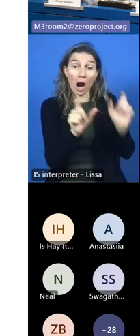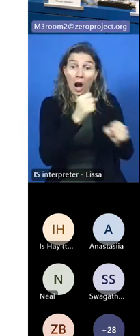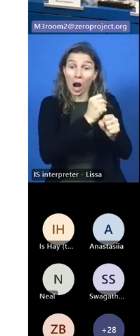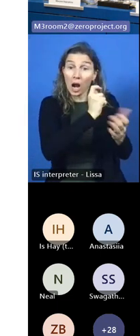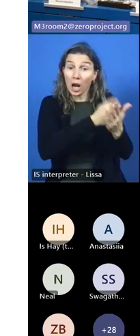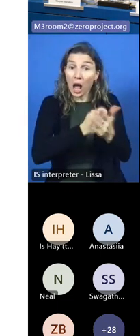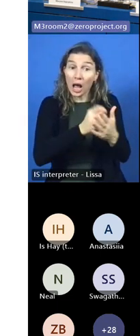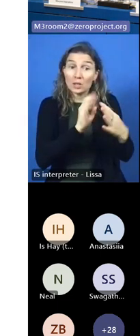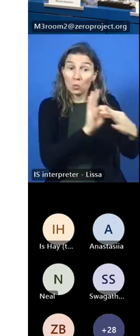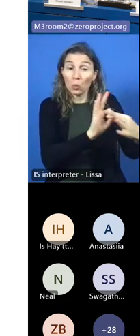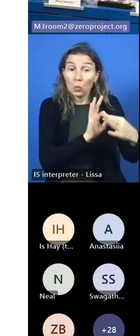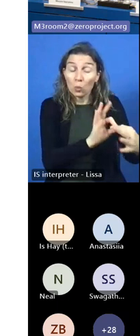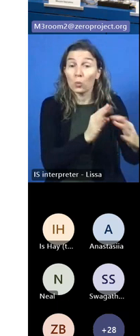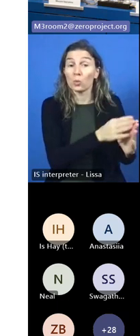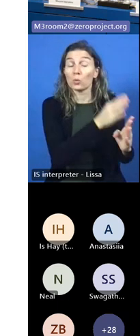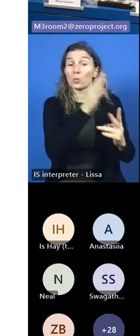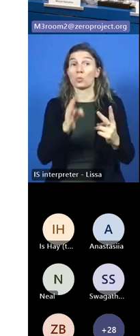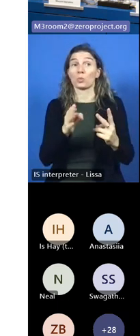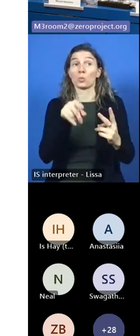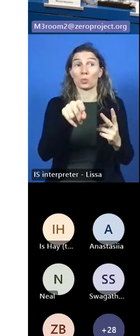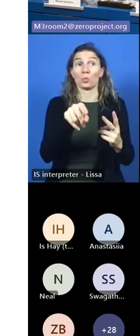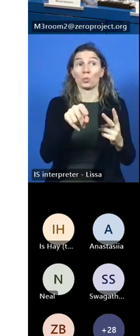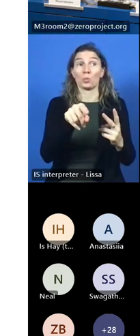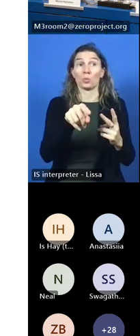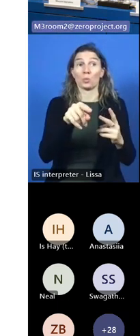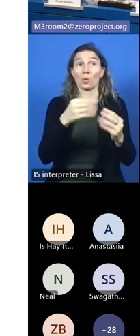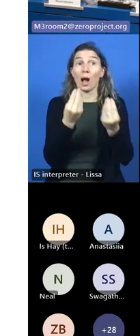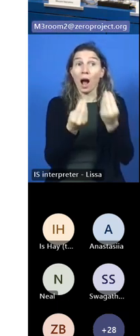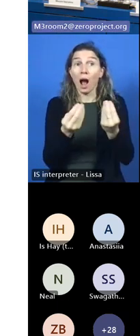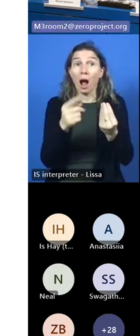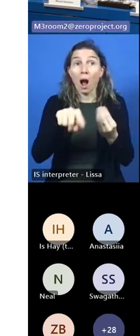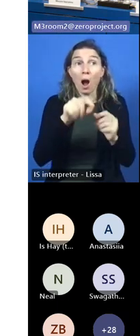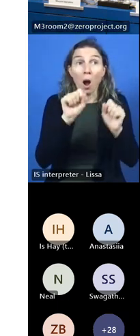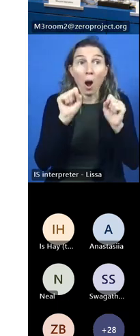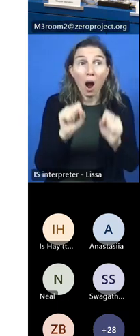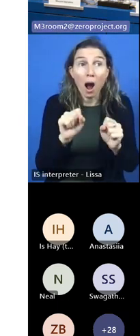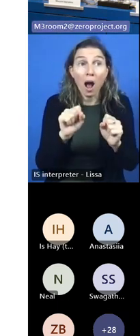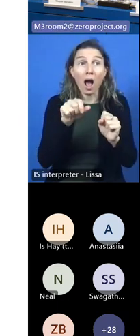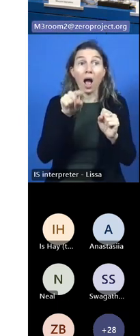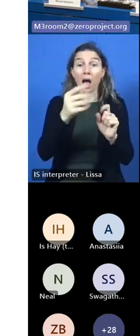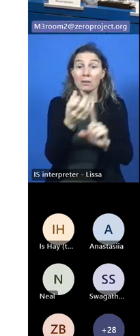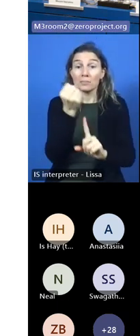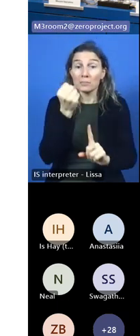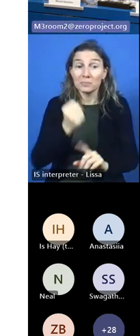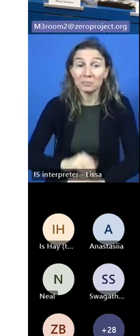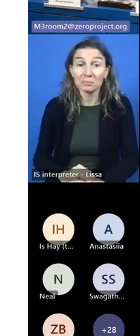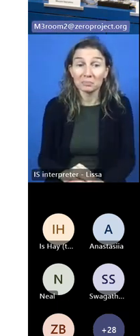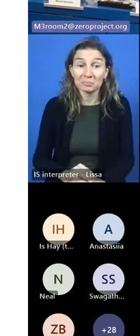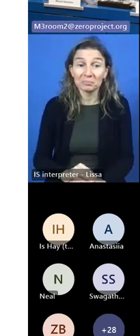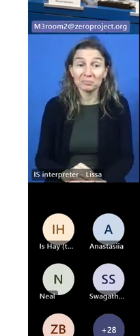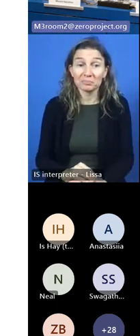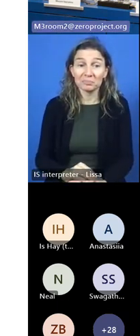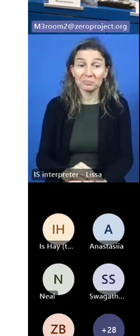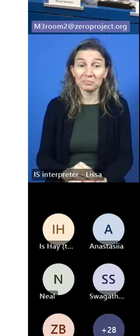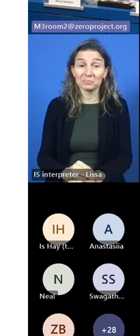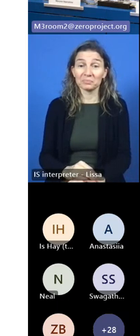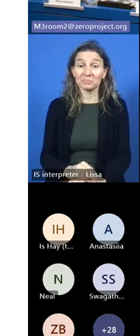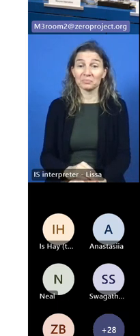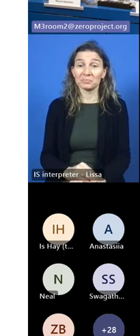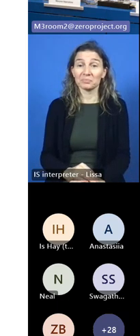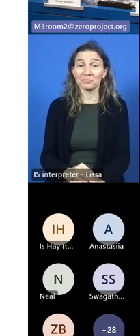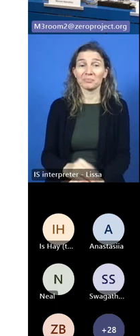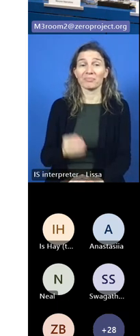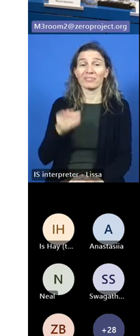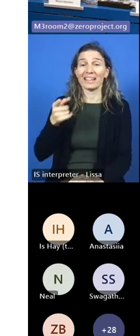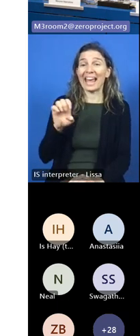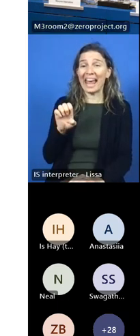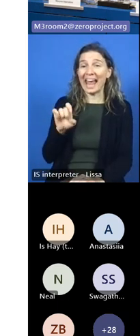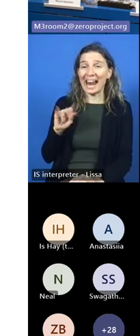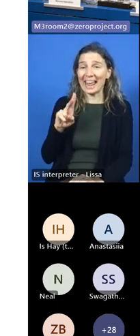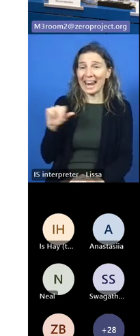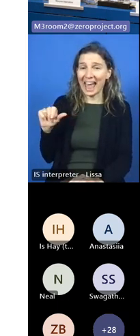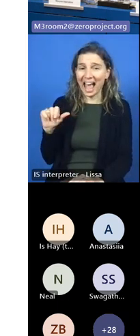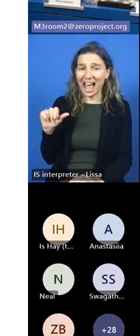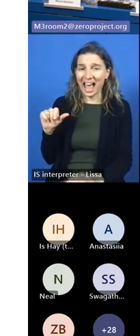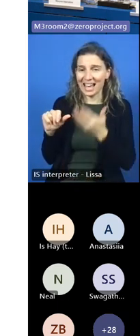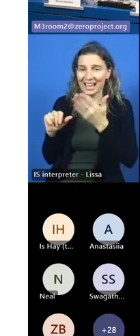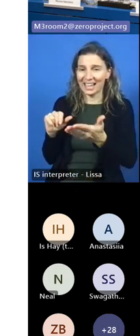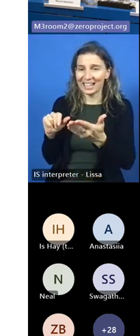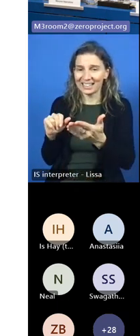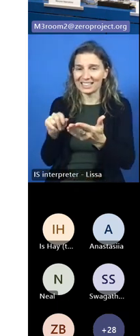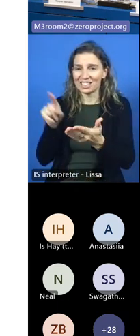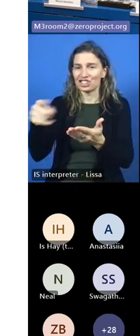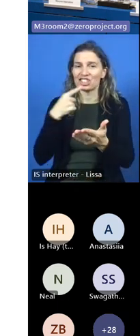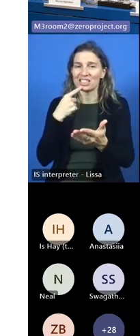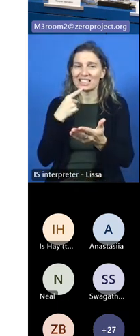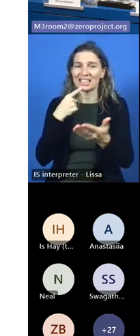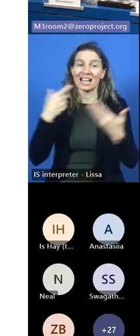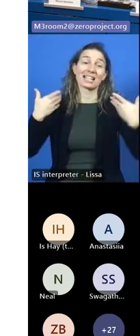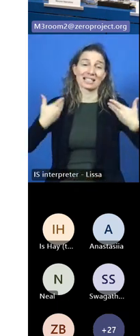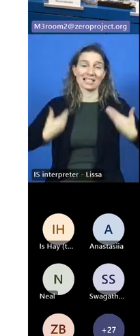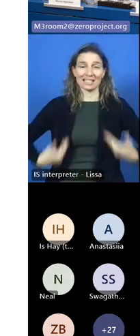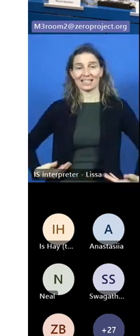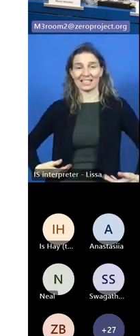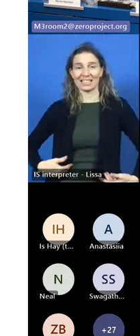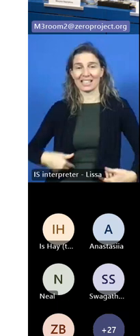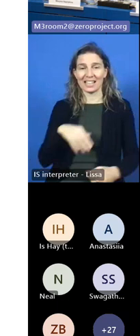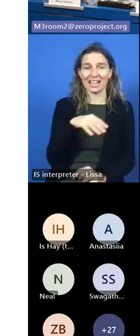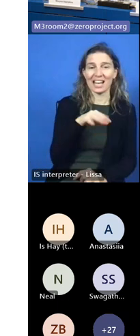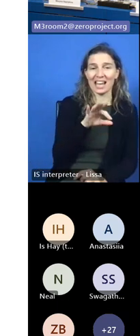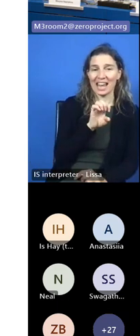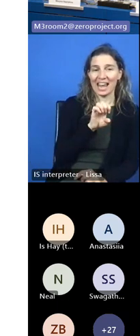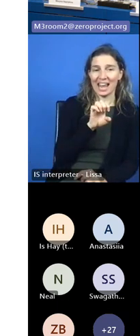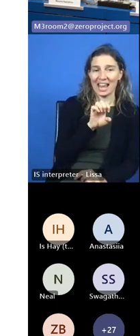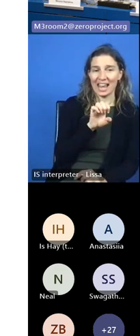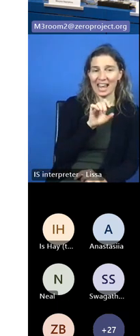is Elina, the girl on the Ferrari. That is how she calls her wheelchair. Before the invasion she